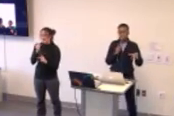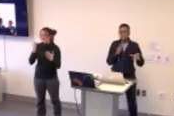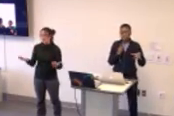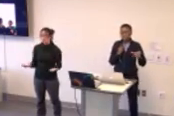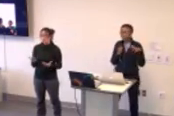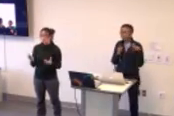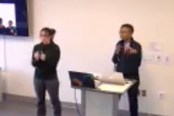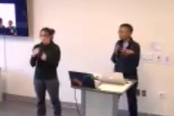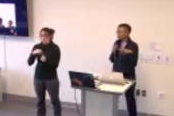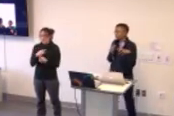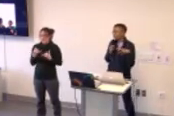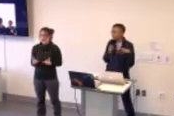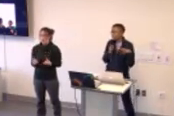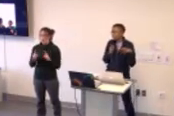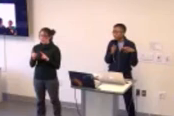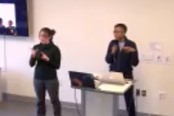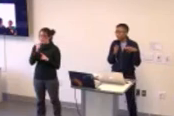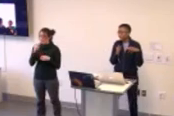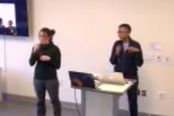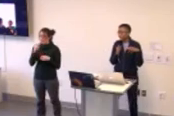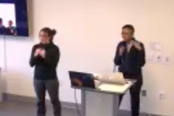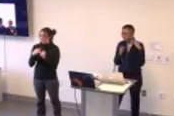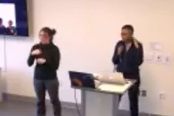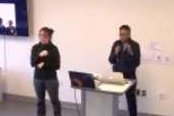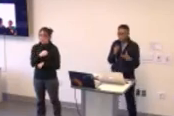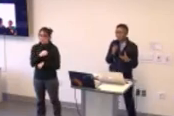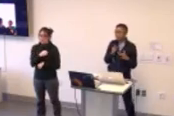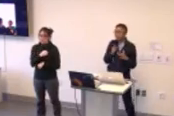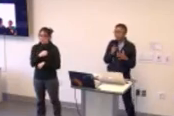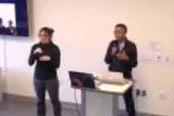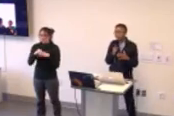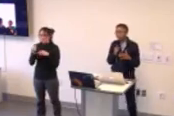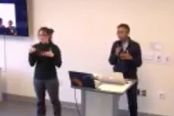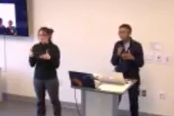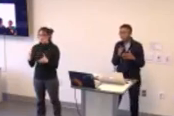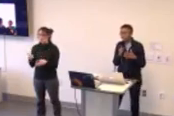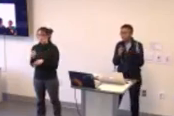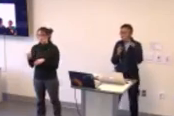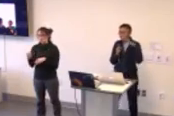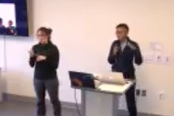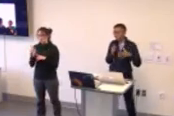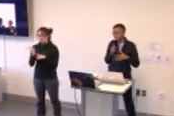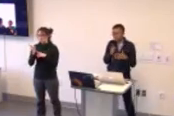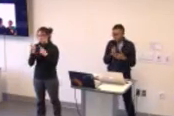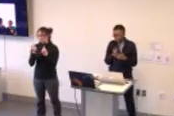But who are with us in one way or another. So we'll just take a few minutes to do that. And center this space in that way.